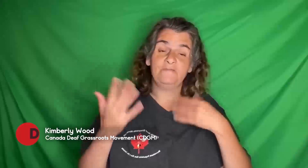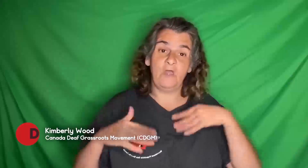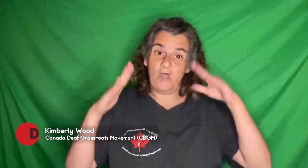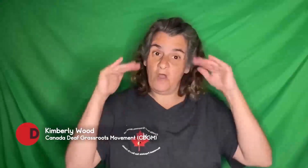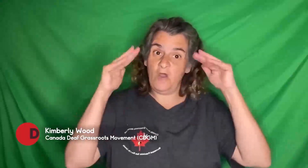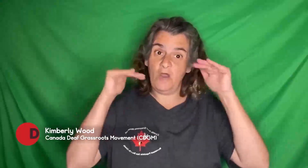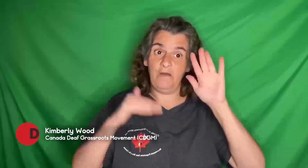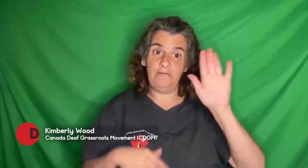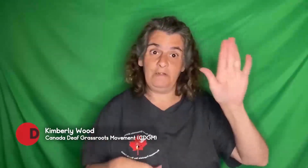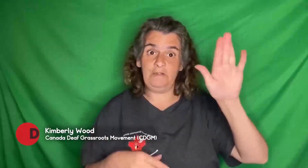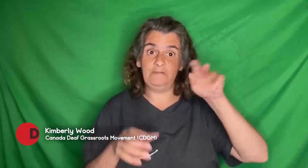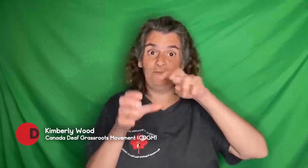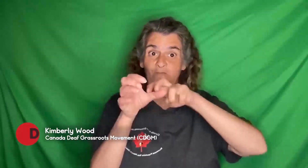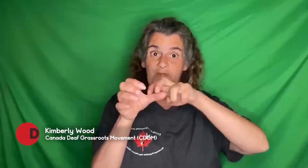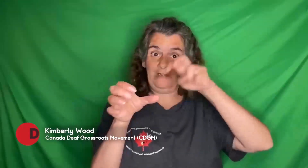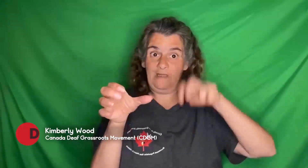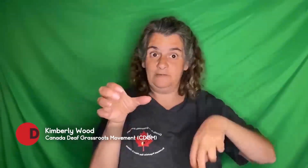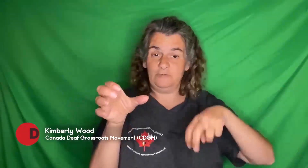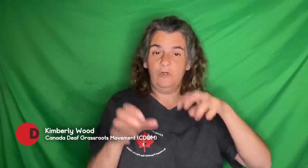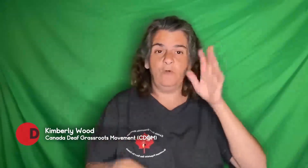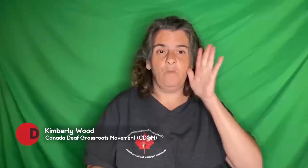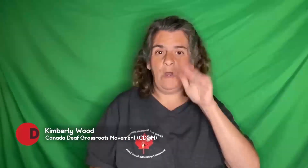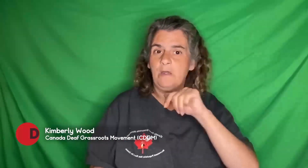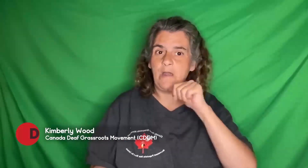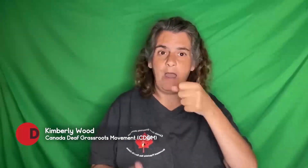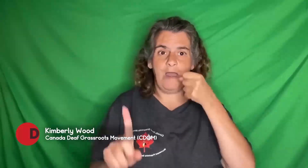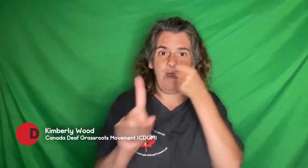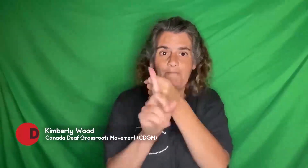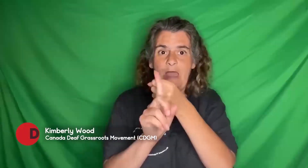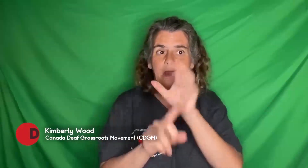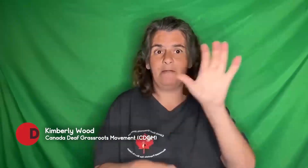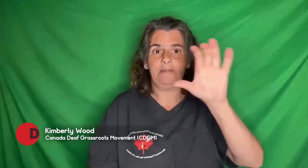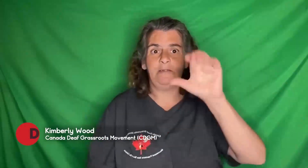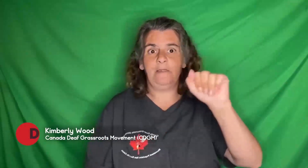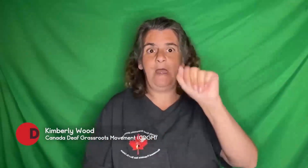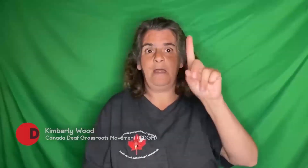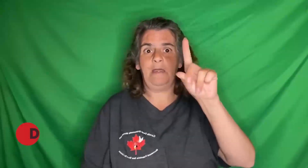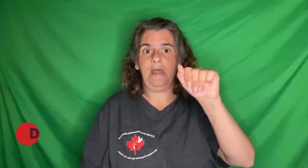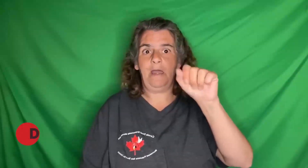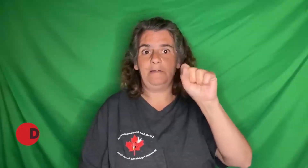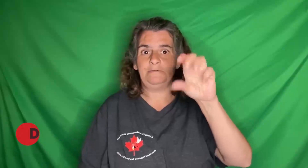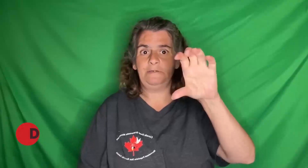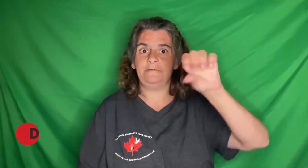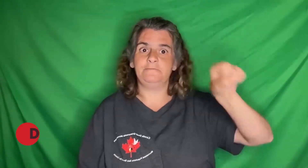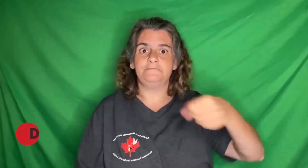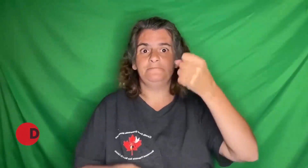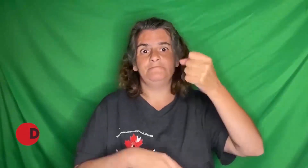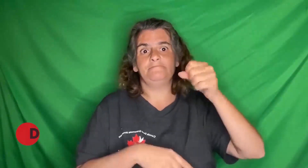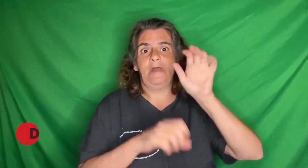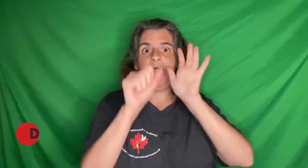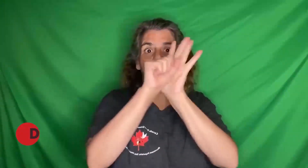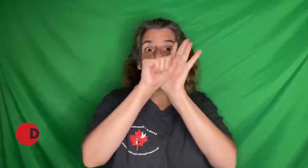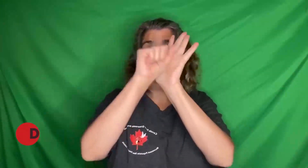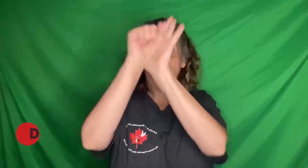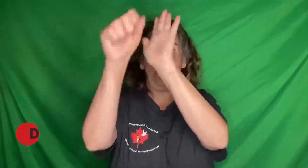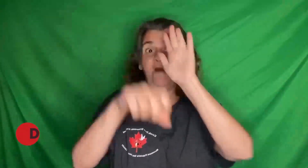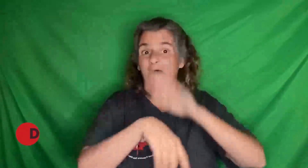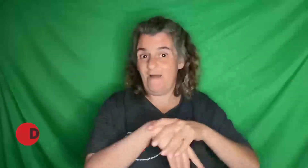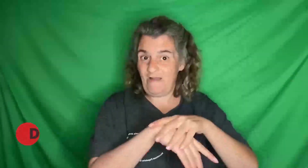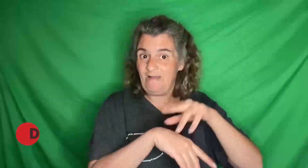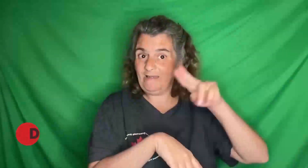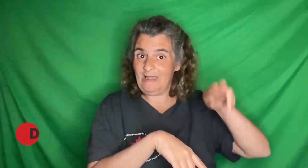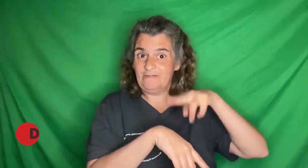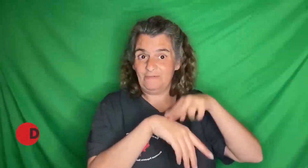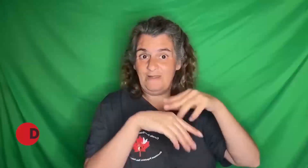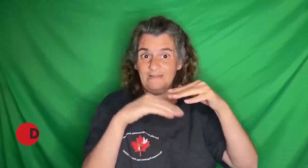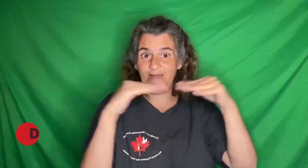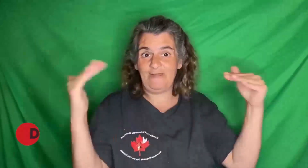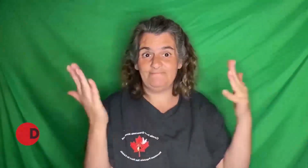I hope his resignation does not impact CAD-ASC's advocacy on the national level.